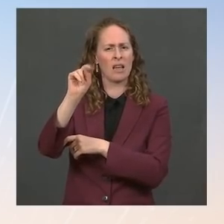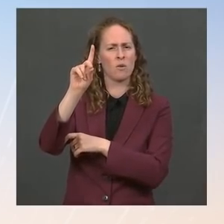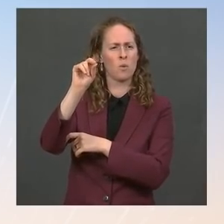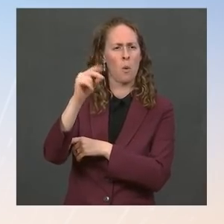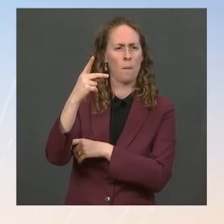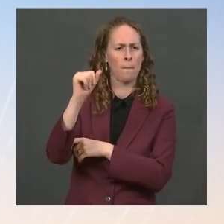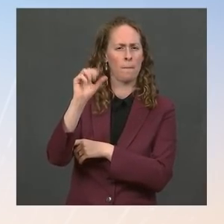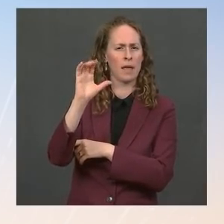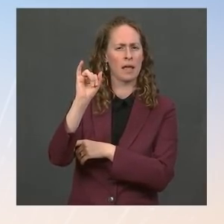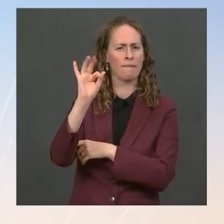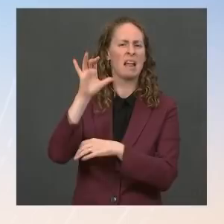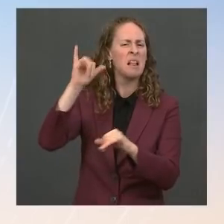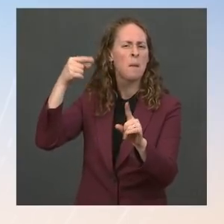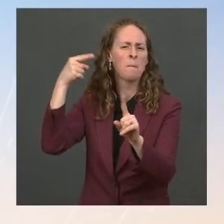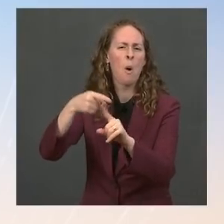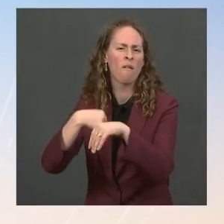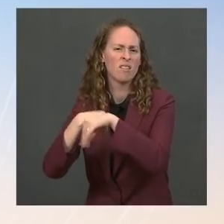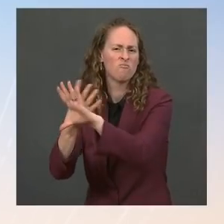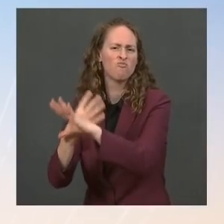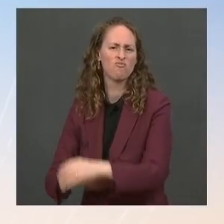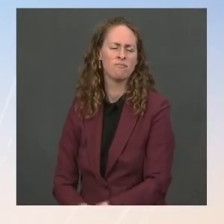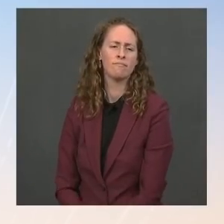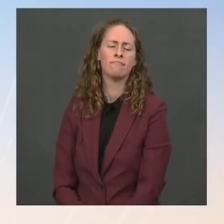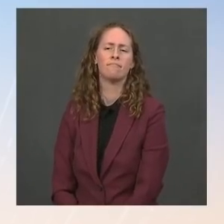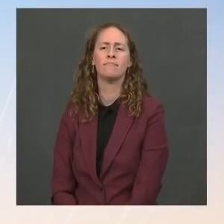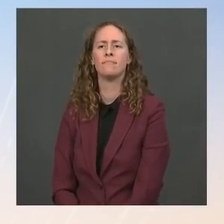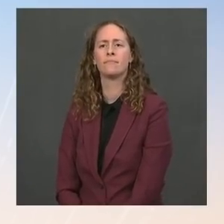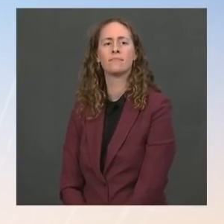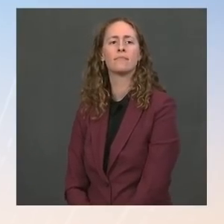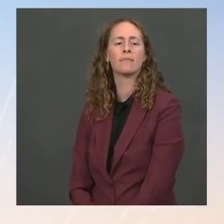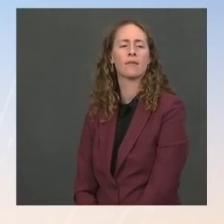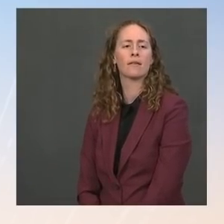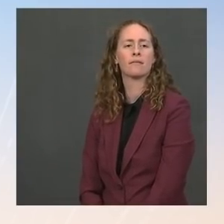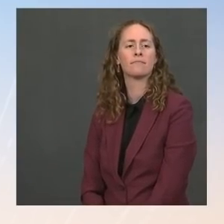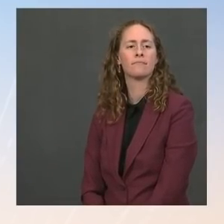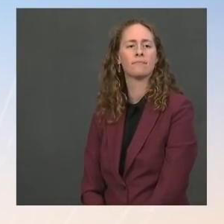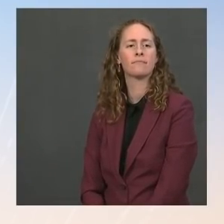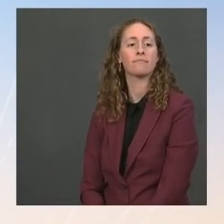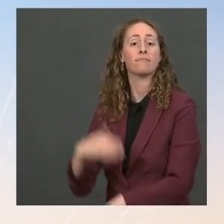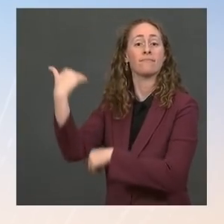When you were in the Obama administration, we often talked about the need to reduce